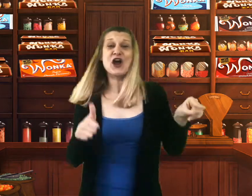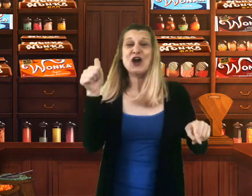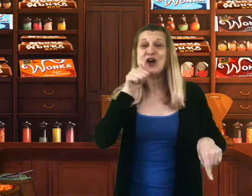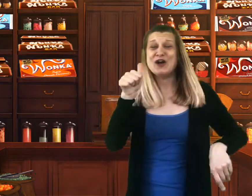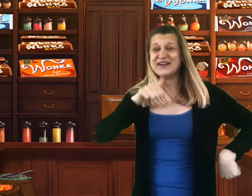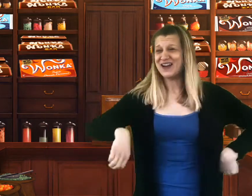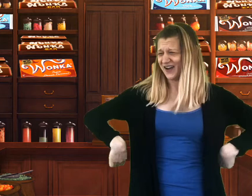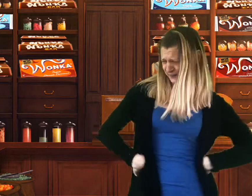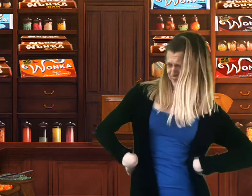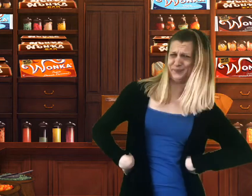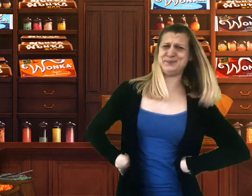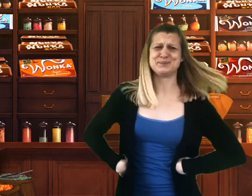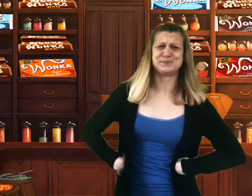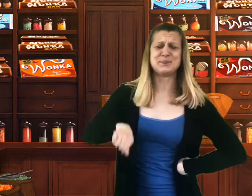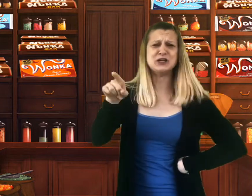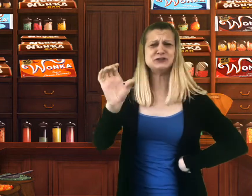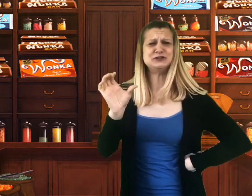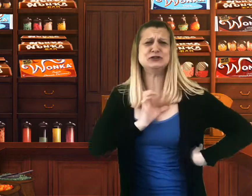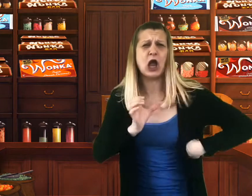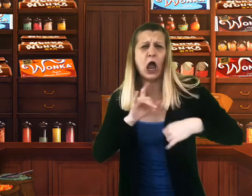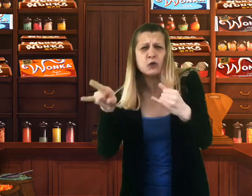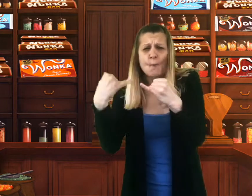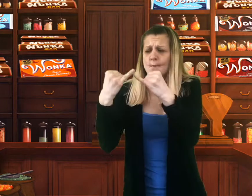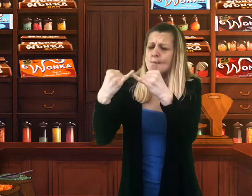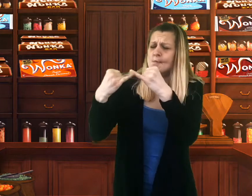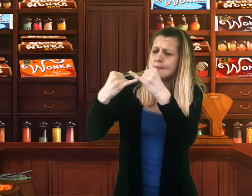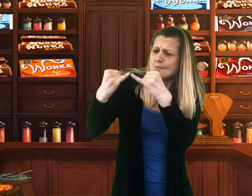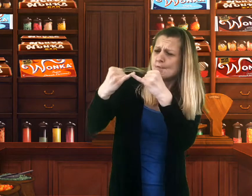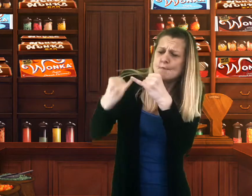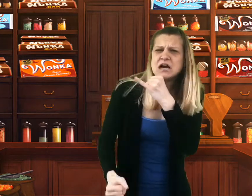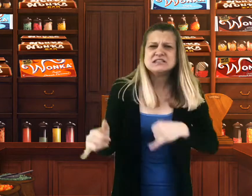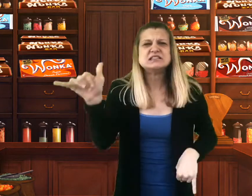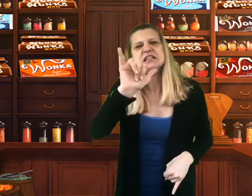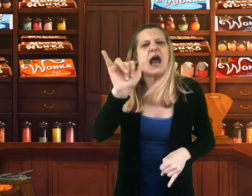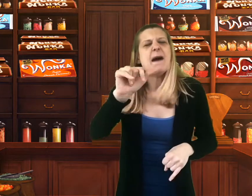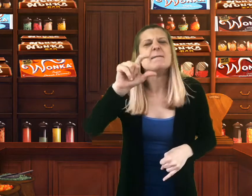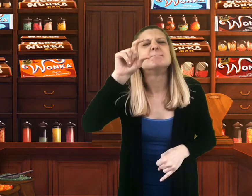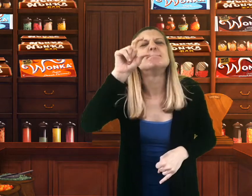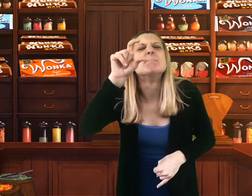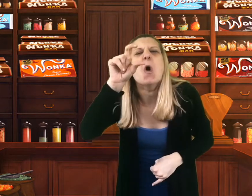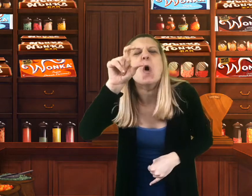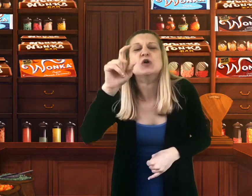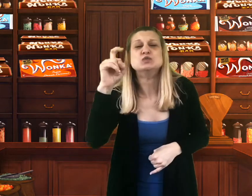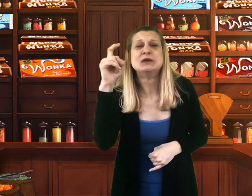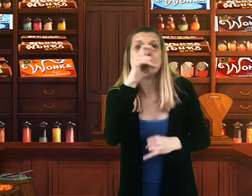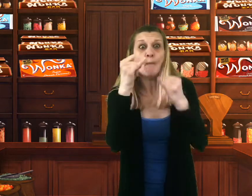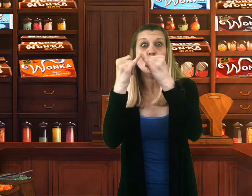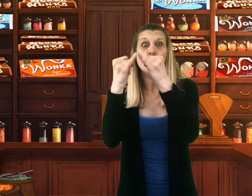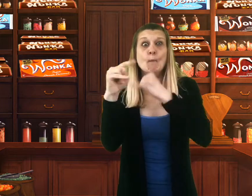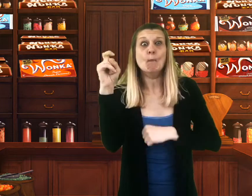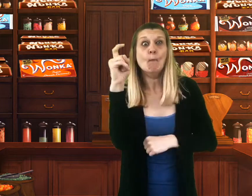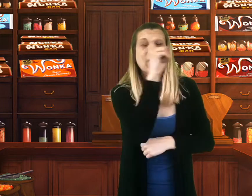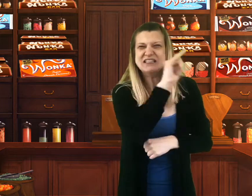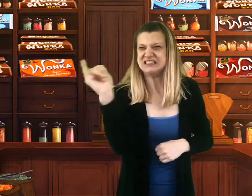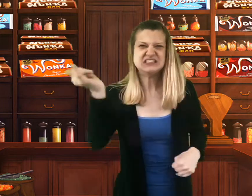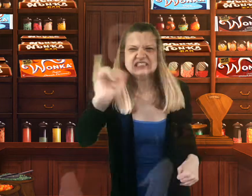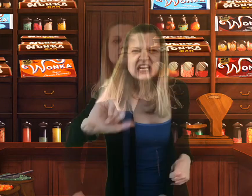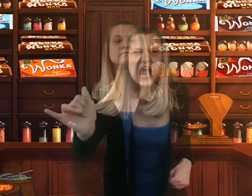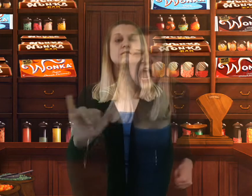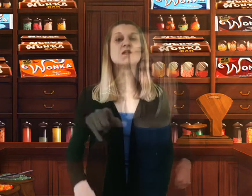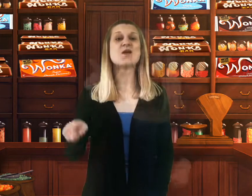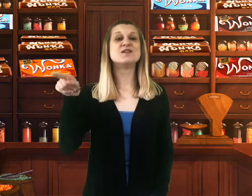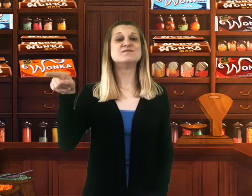"Seriously??? He’ll need it, the skinny little shrimp!" a girl said.